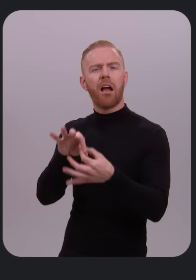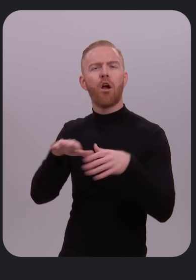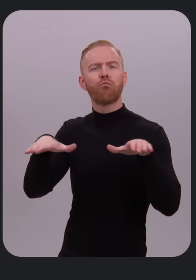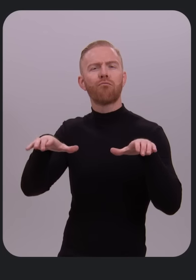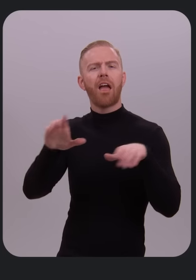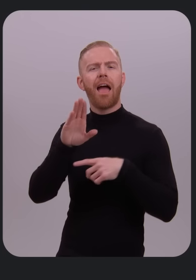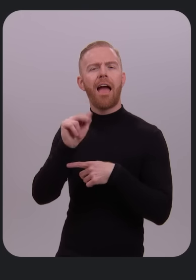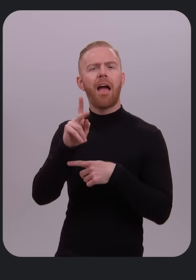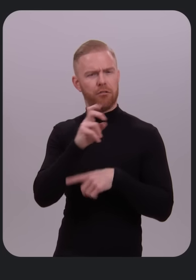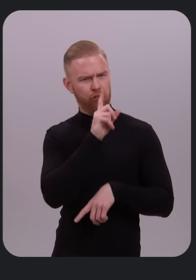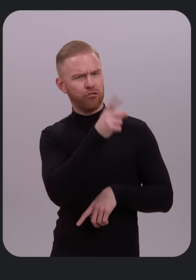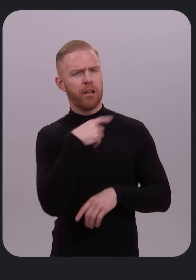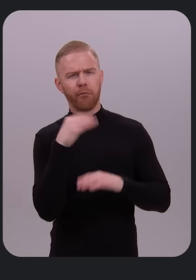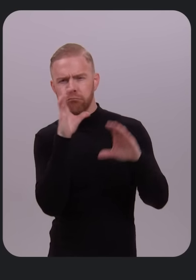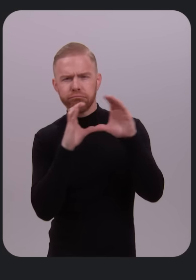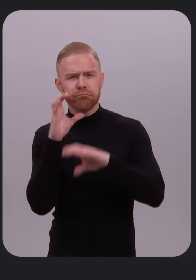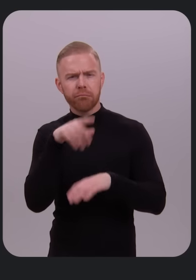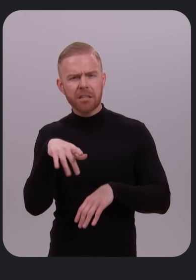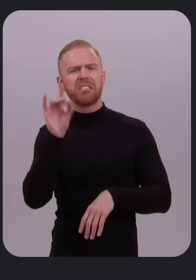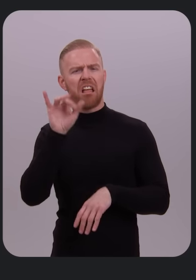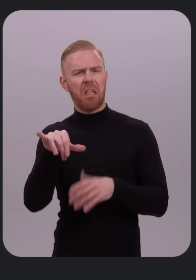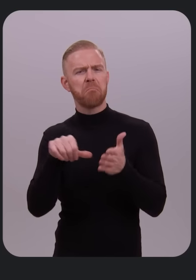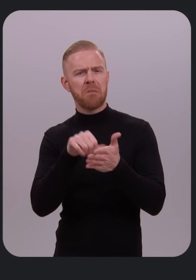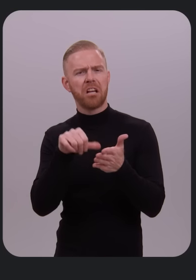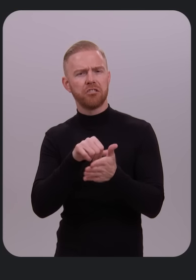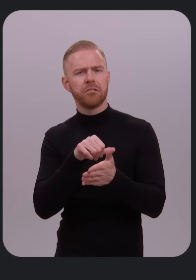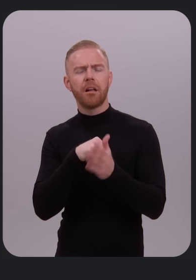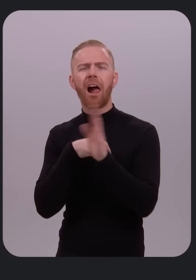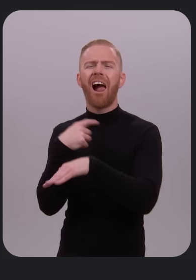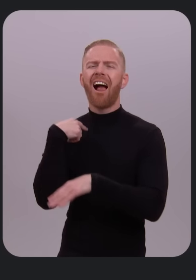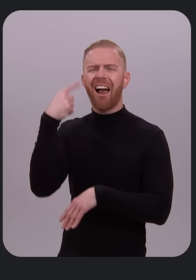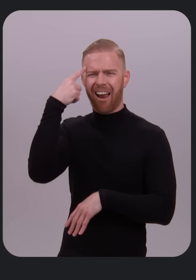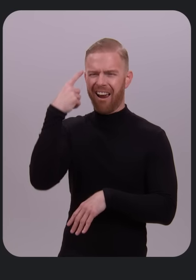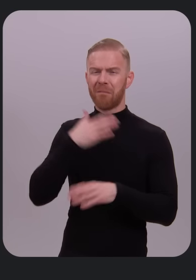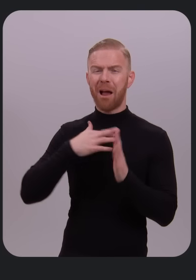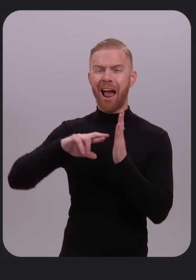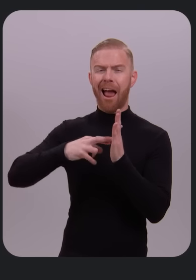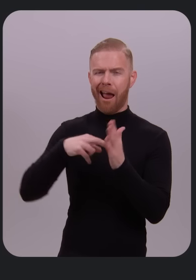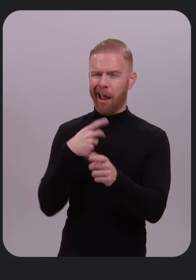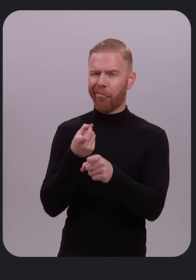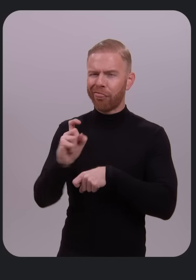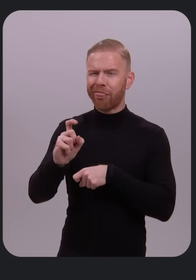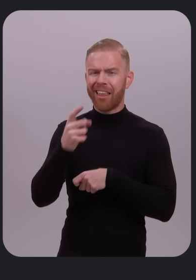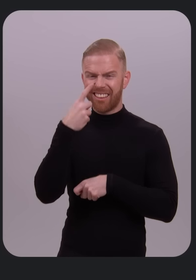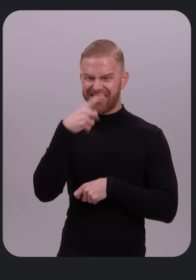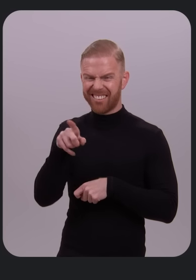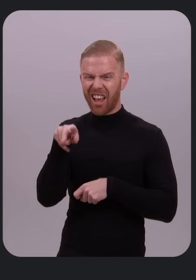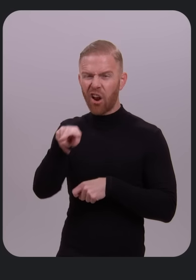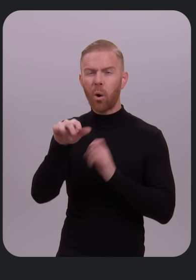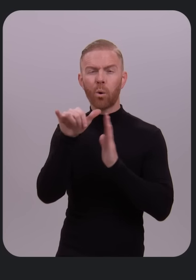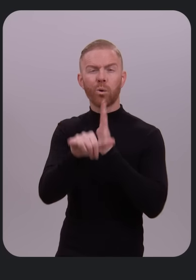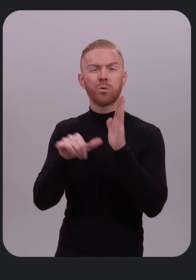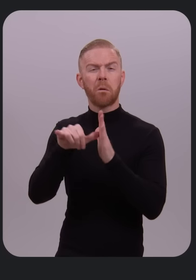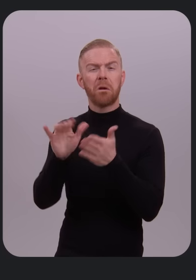Looking for that page now. I think I stripped this screw. Can you go on YouTube and find a video for how to fix that?